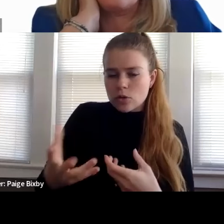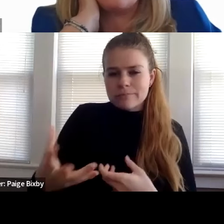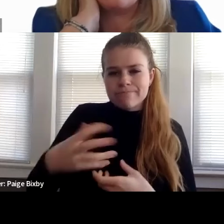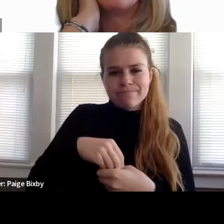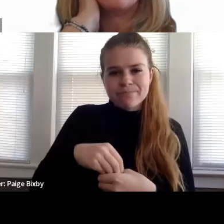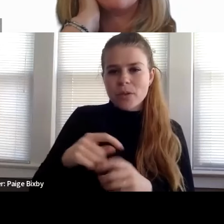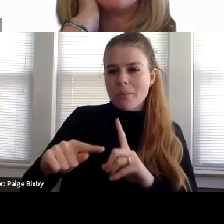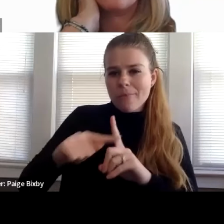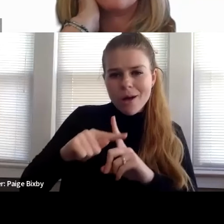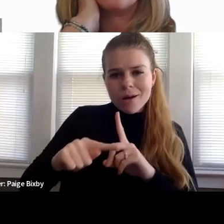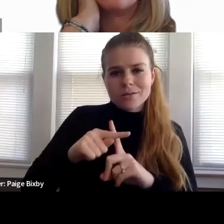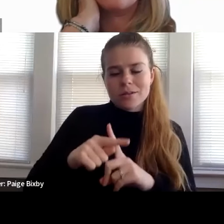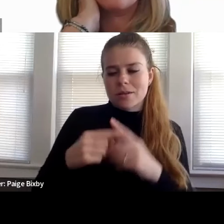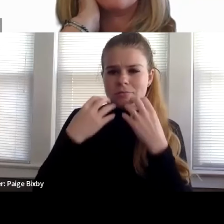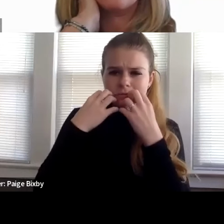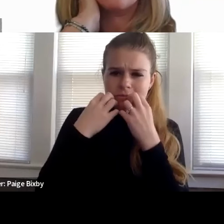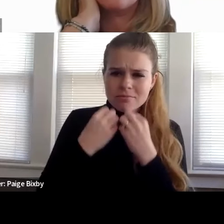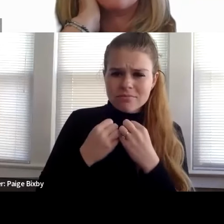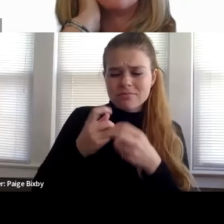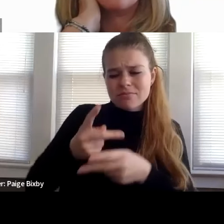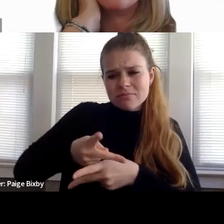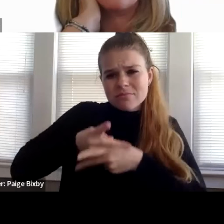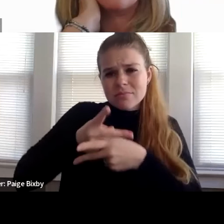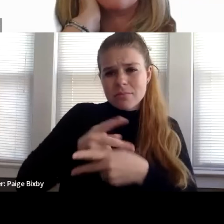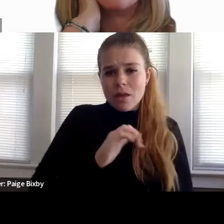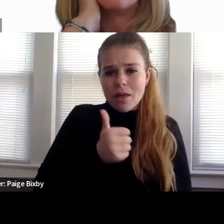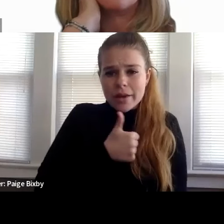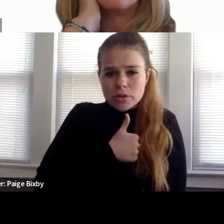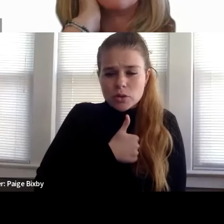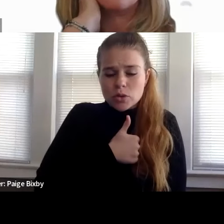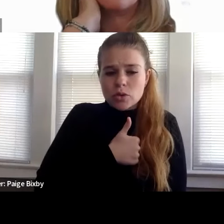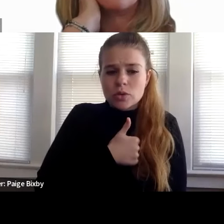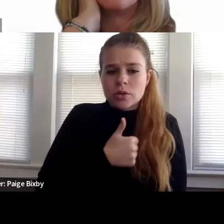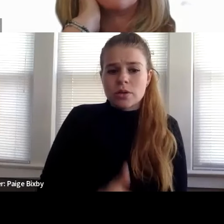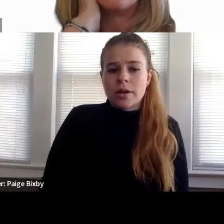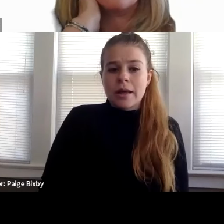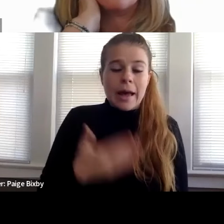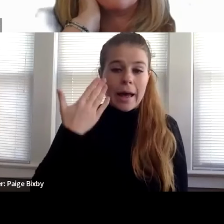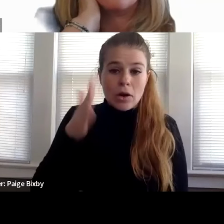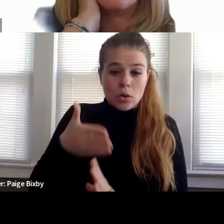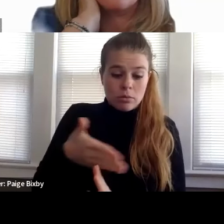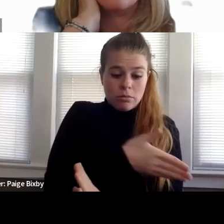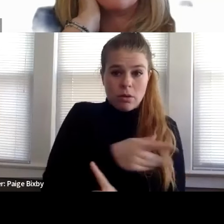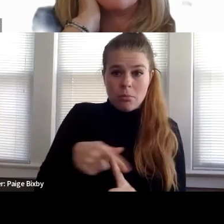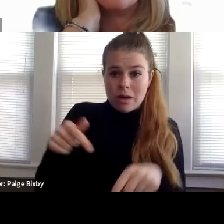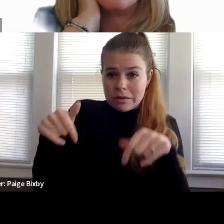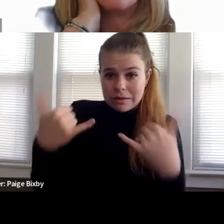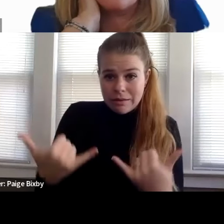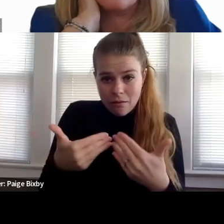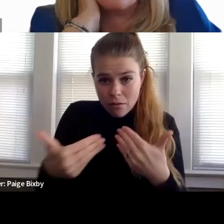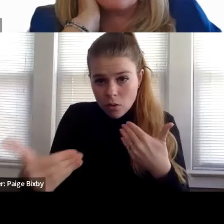and caring attitude towards this, which is, I don't know what it was before, but this has gotta be different. So what are the advantages?